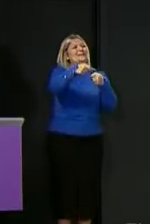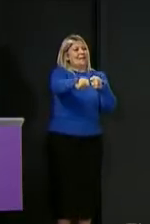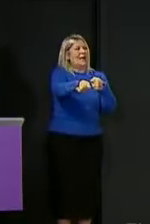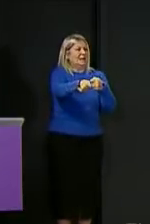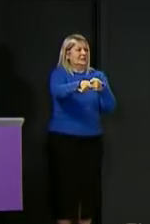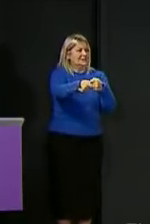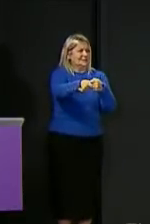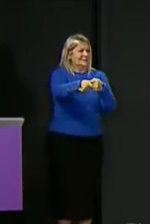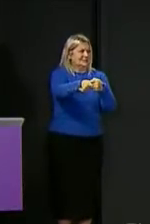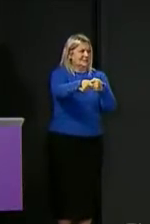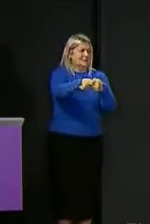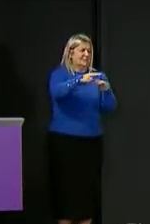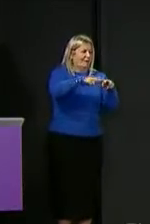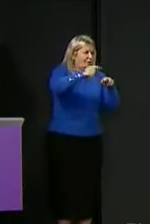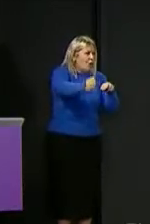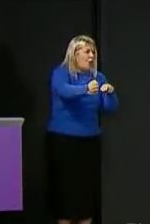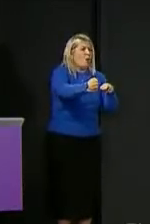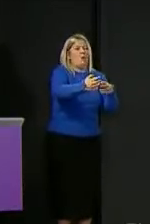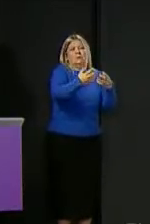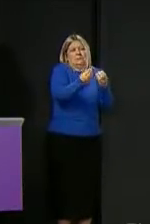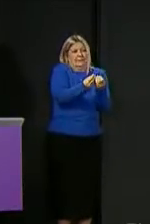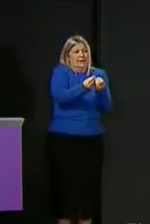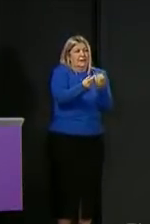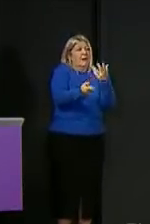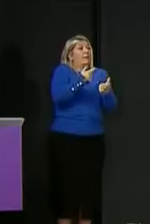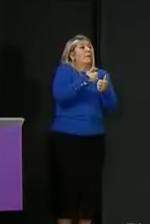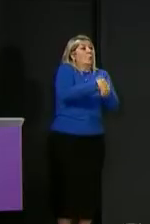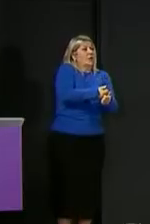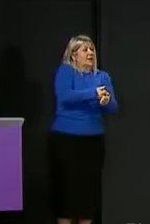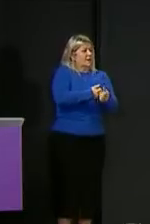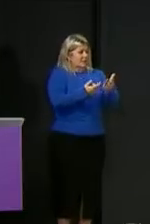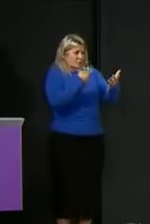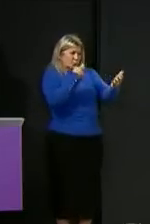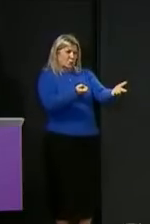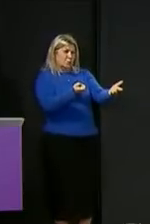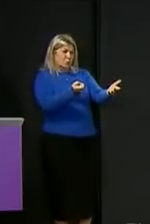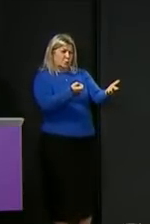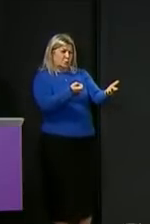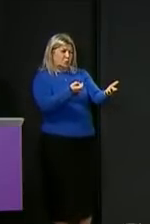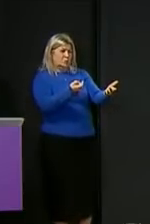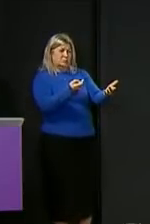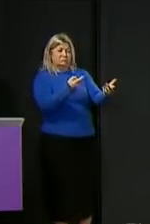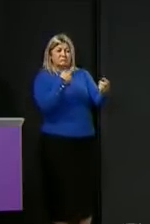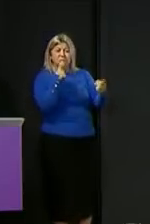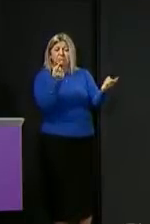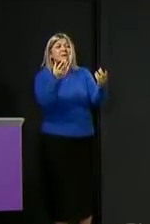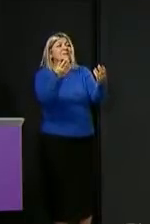you could take as a government to reassure women in Scotland s workforce that they will not be